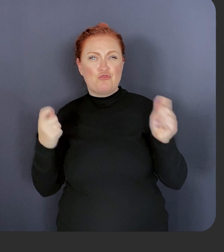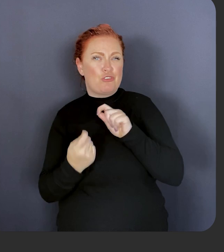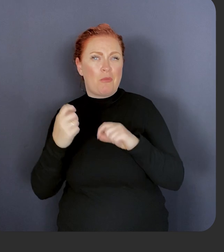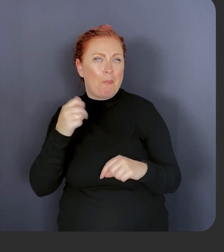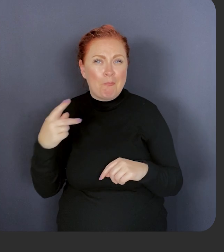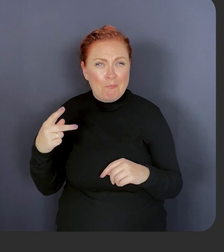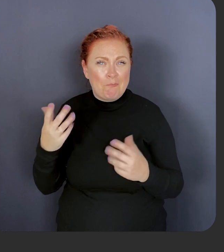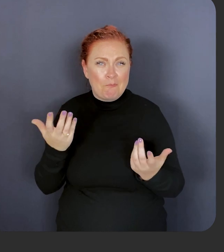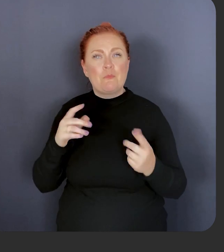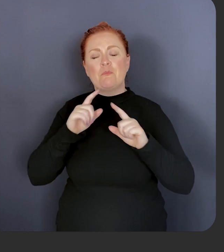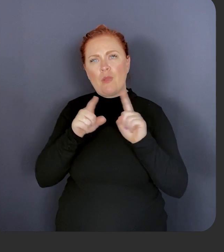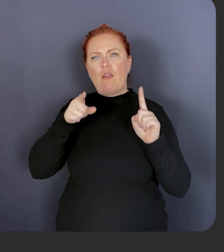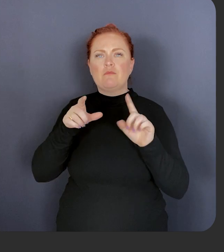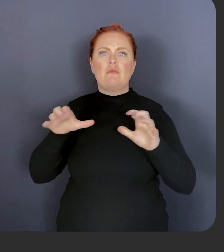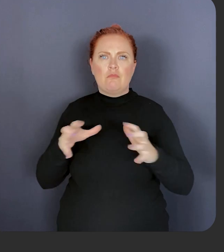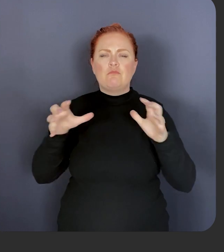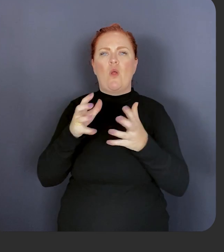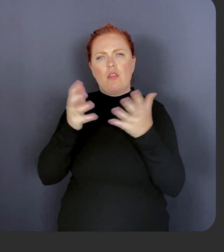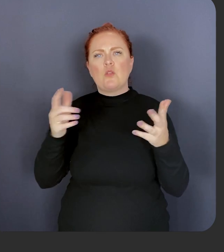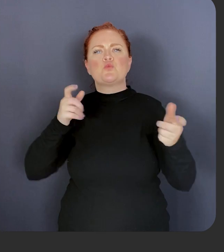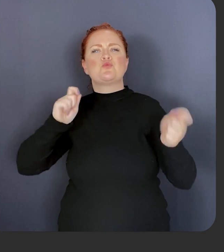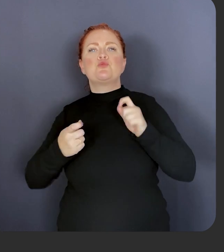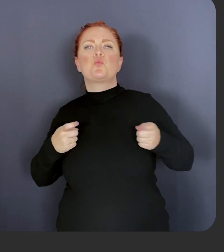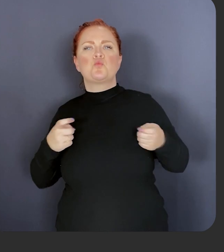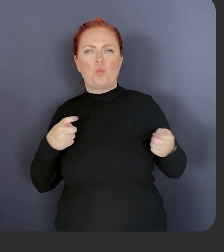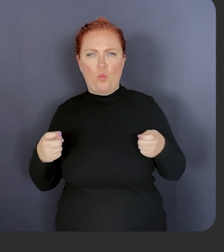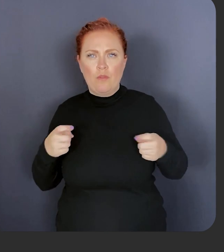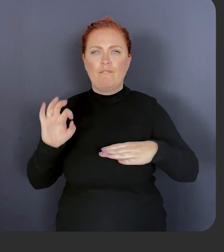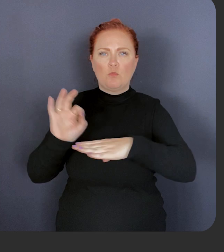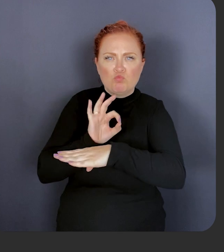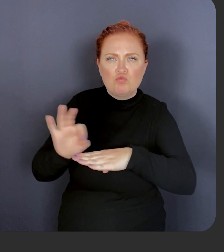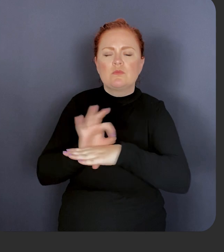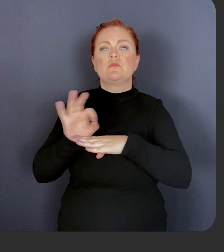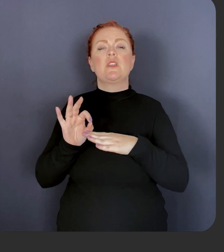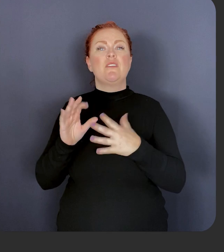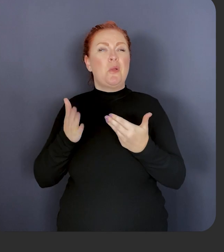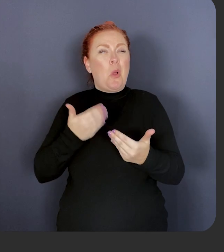from our application, but we've done a lot to change the different controls. We have almost wrapped up.